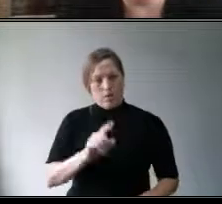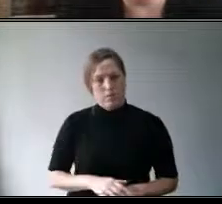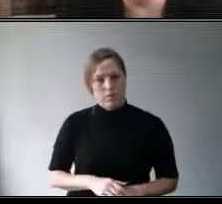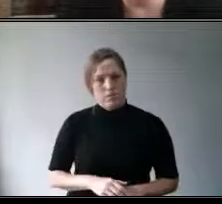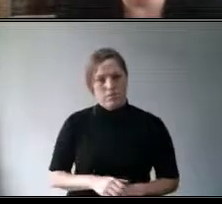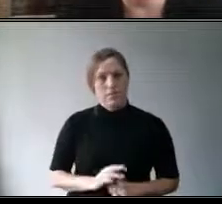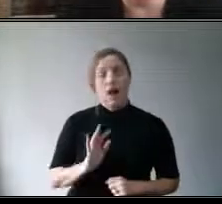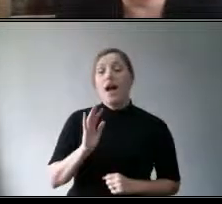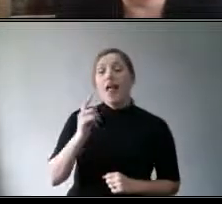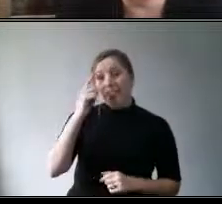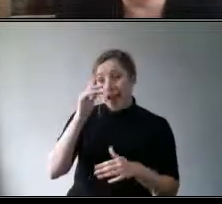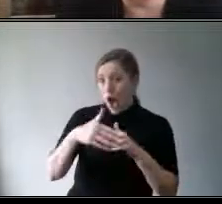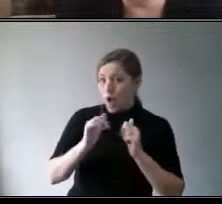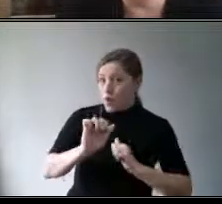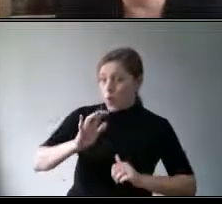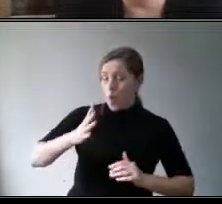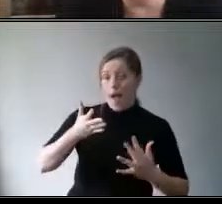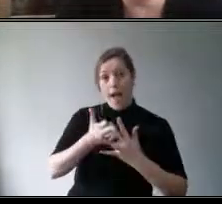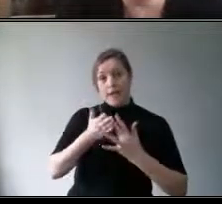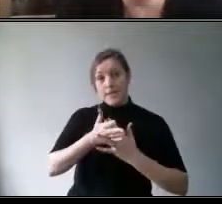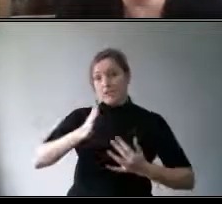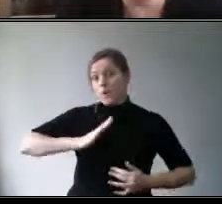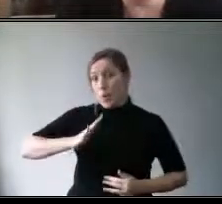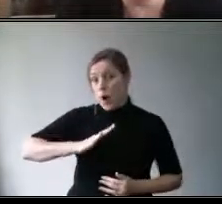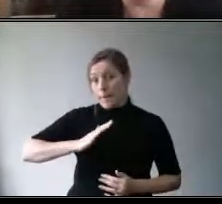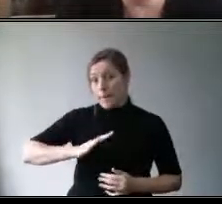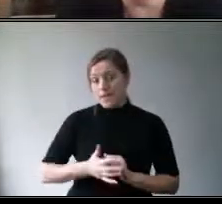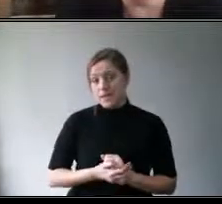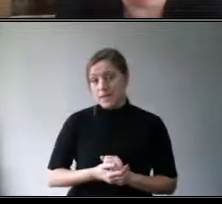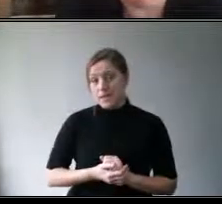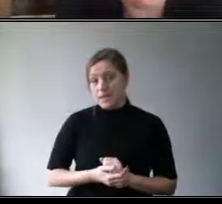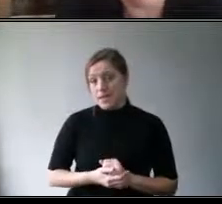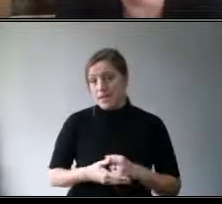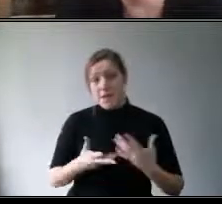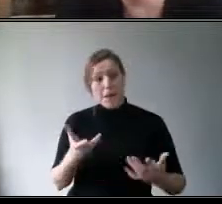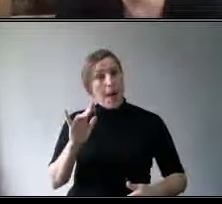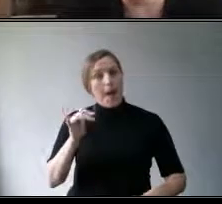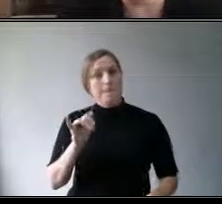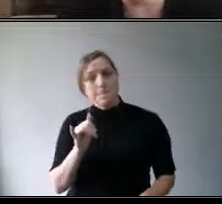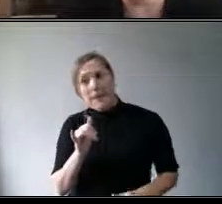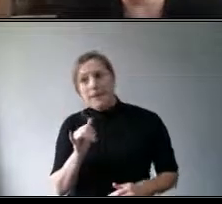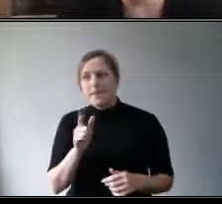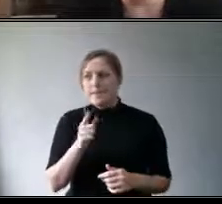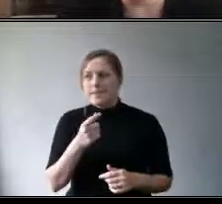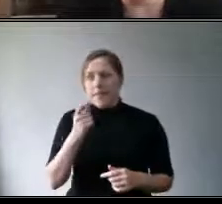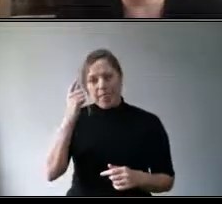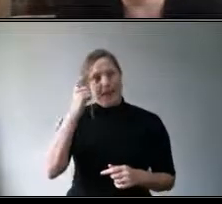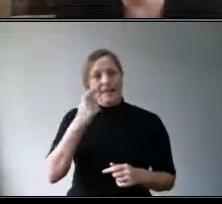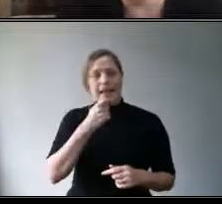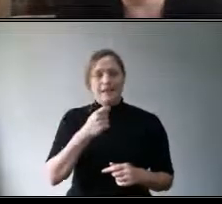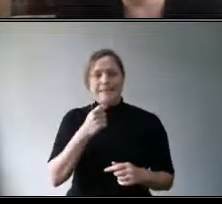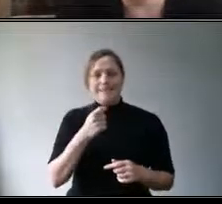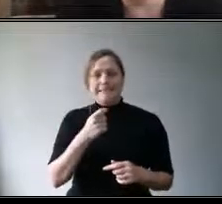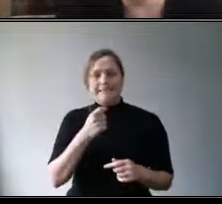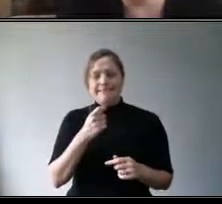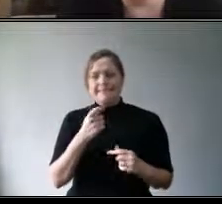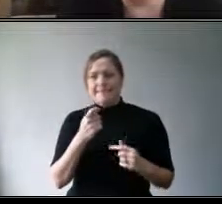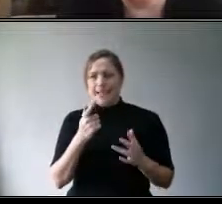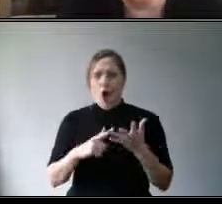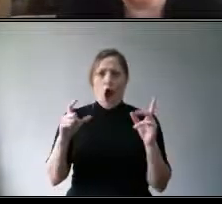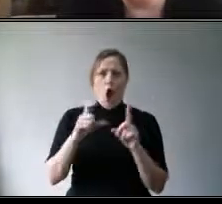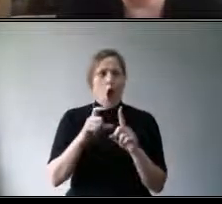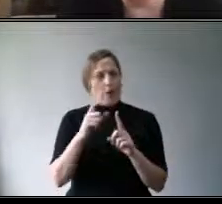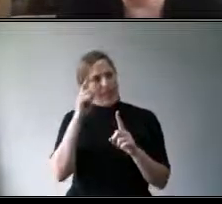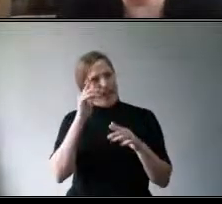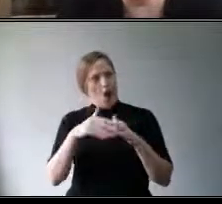requirements it's it's um it can be a strange kind of space to think about like um for example for me